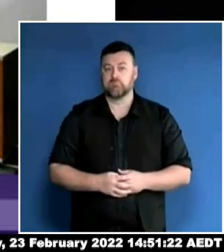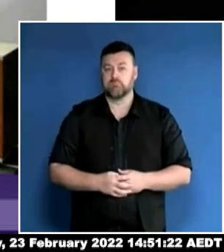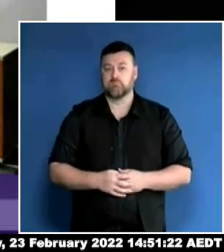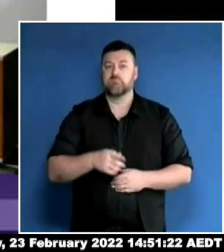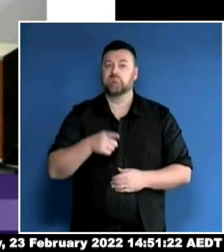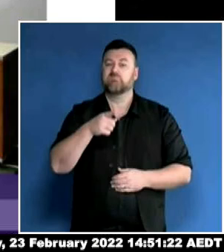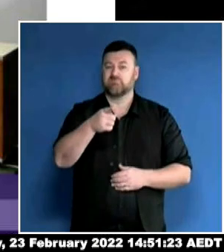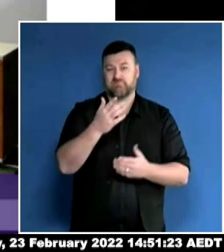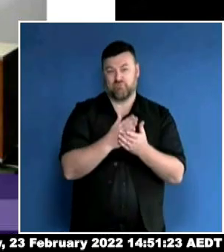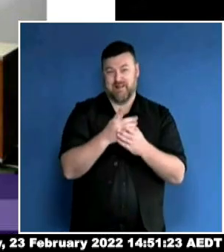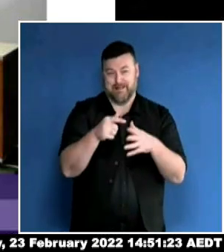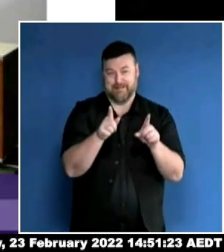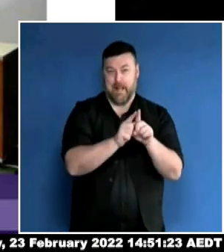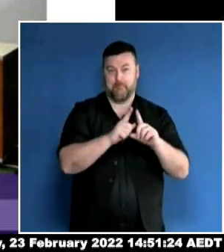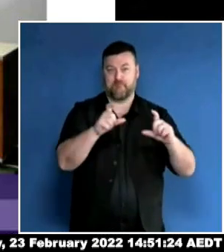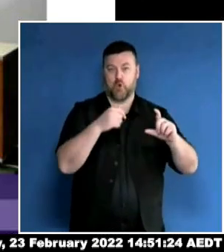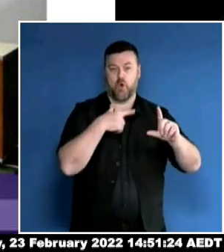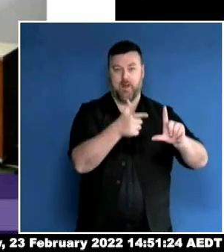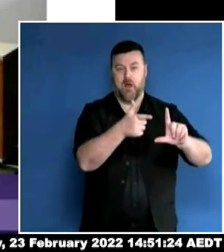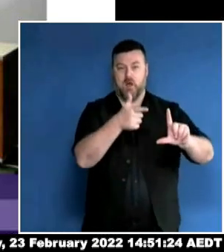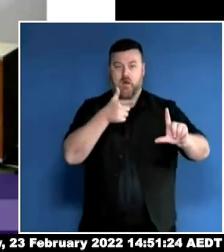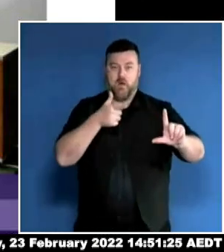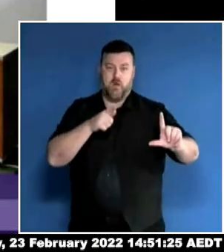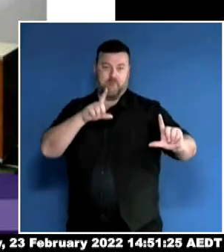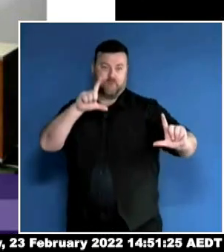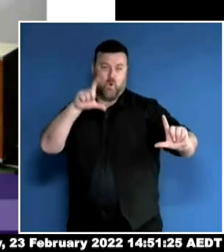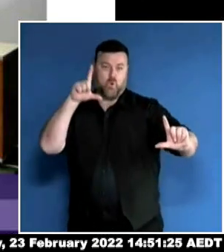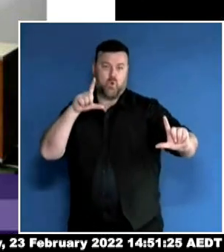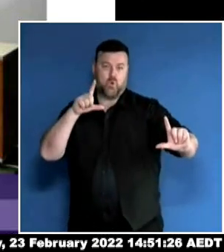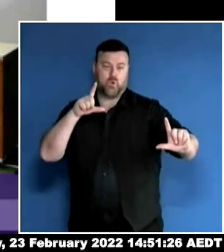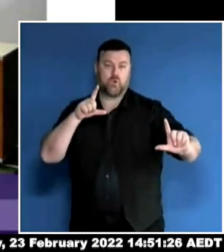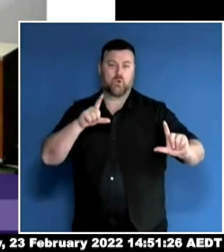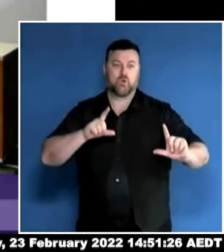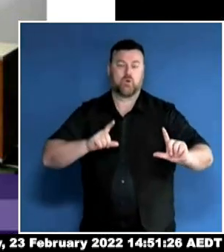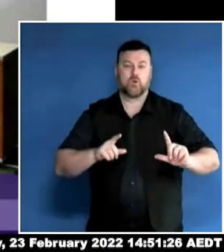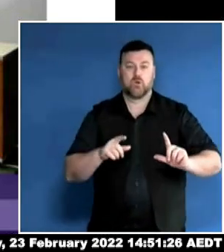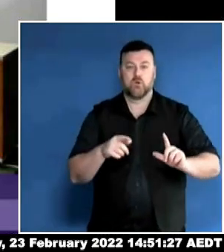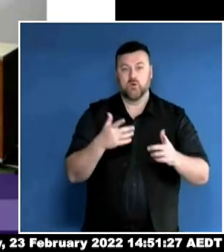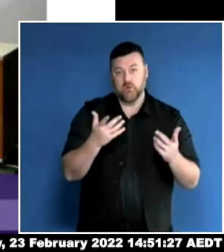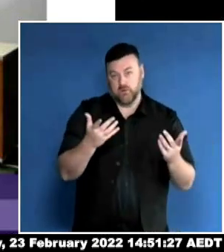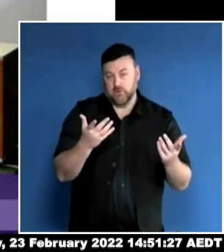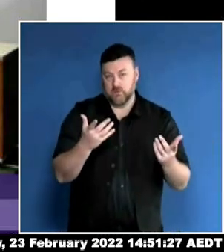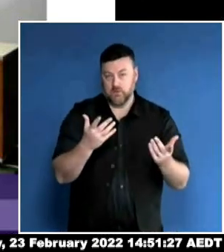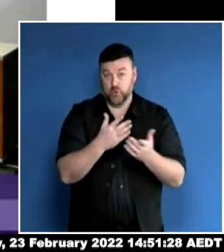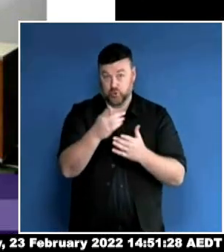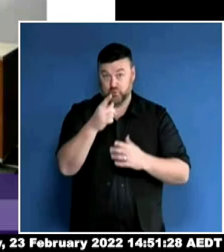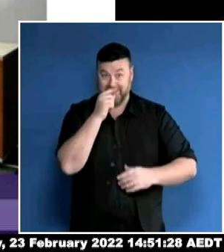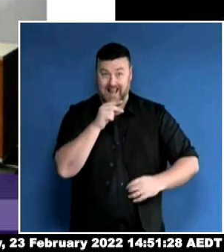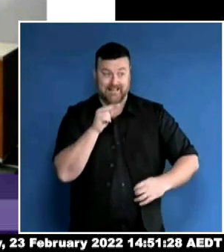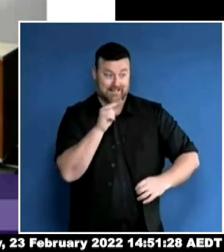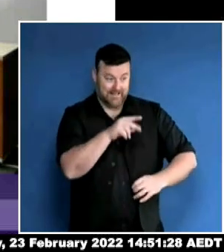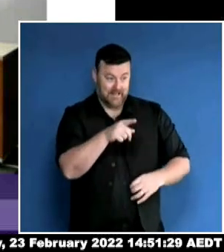As you can probably see, there's - where the old cupboard, the bench out the front, you